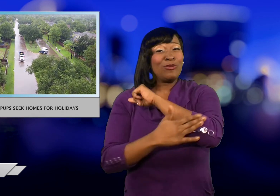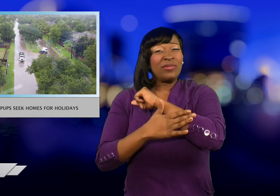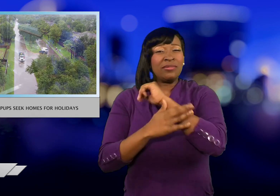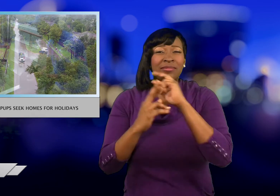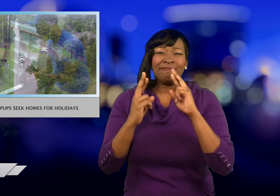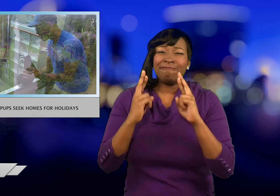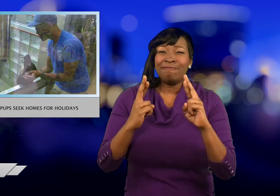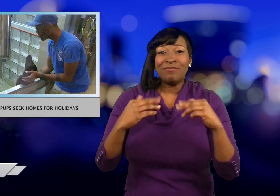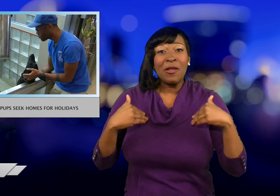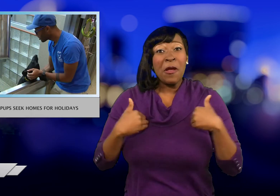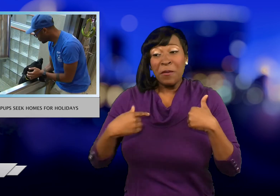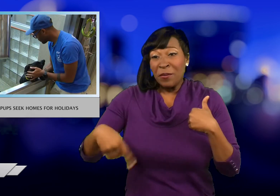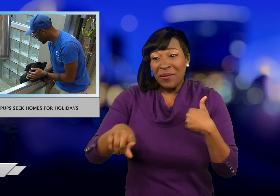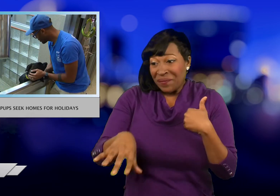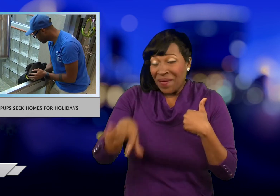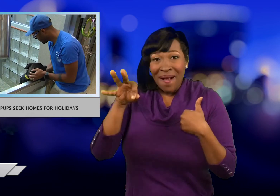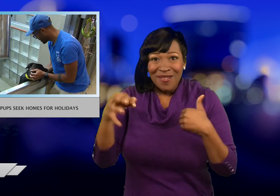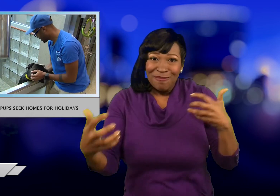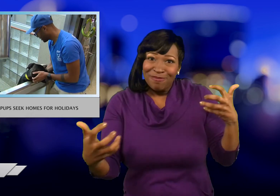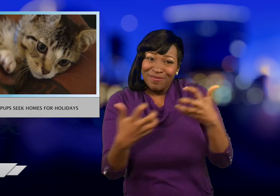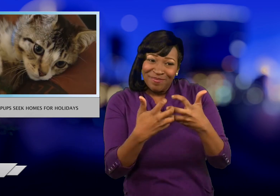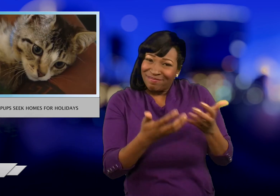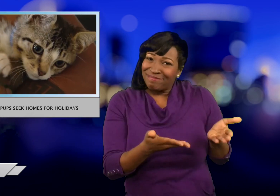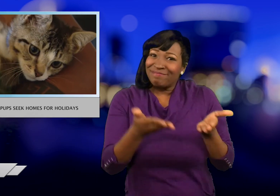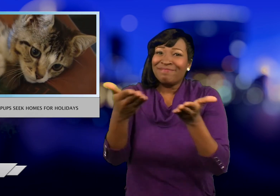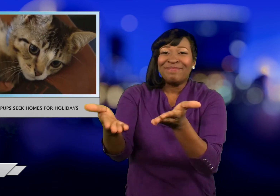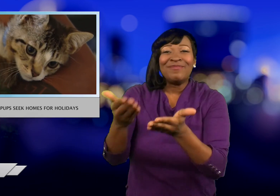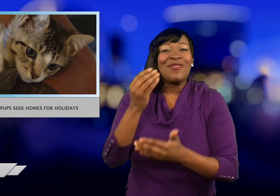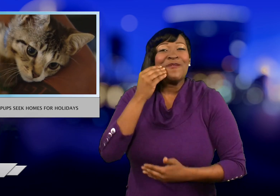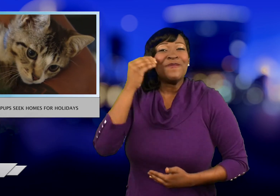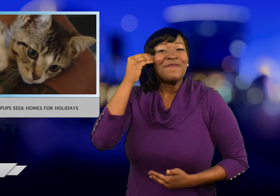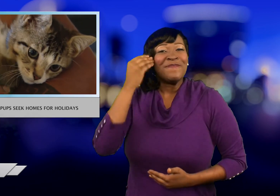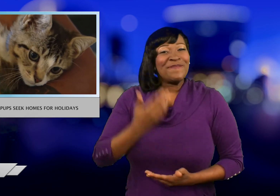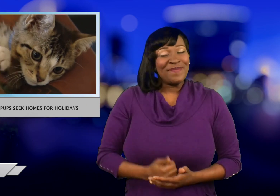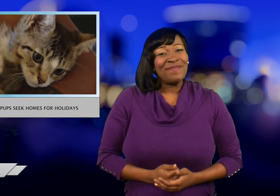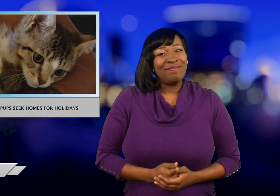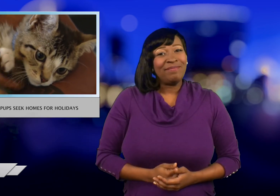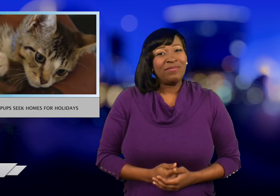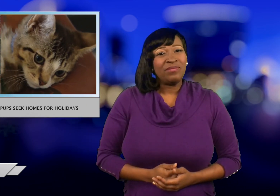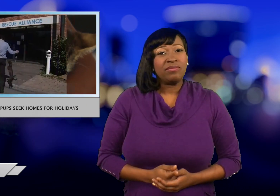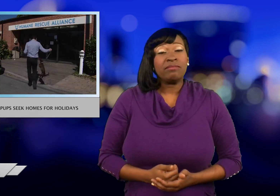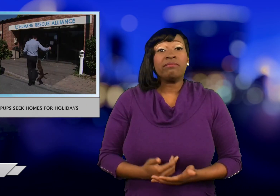the country hope to match them with new homes quickly.